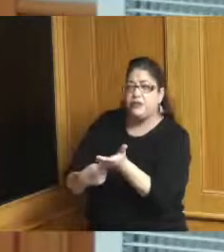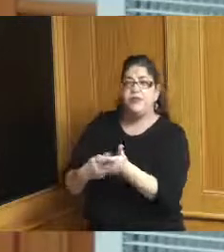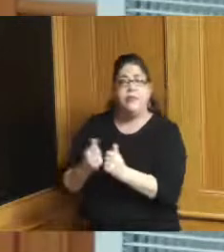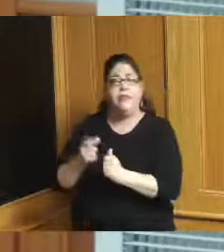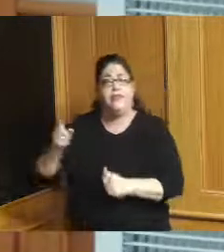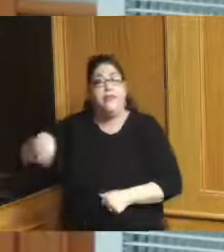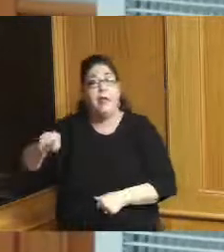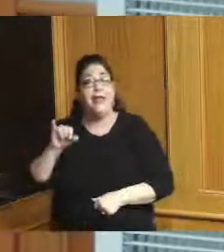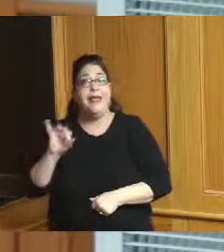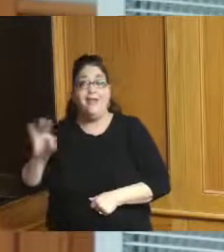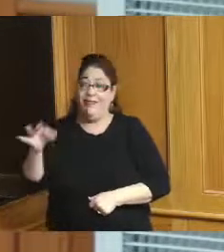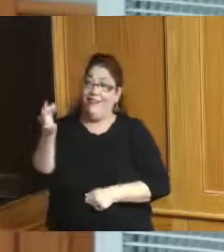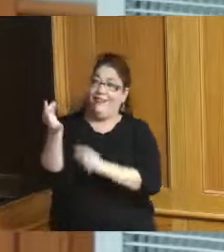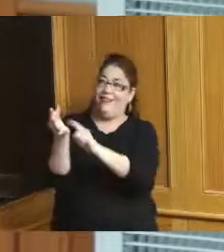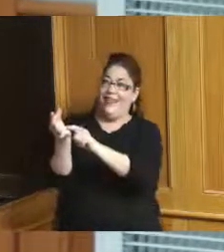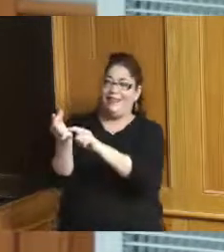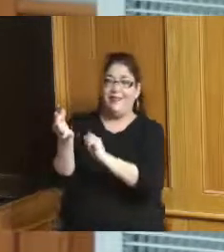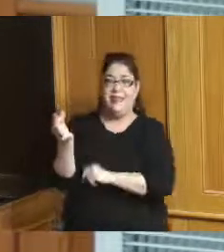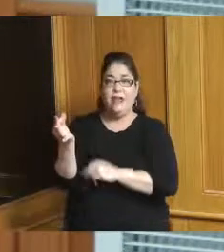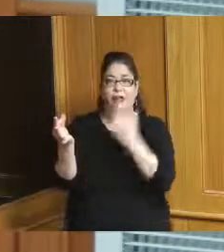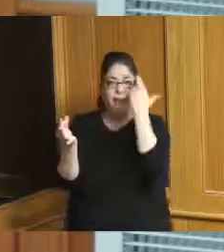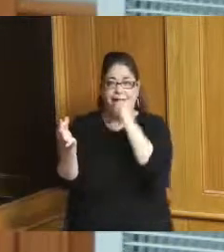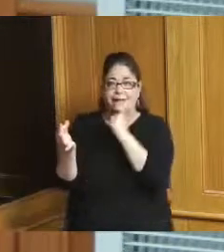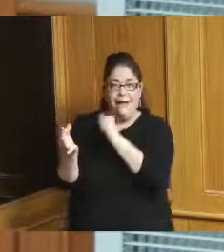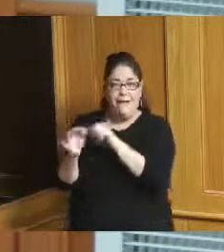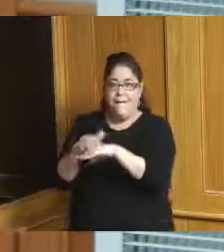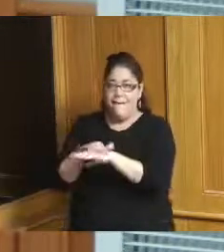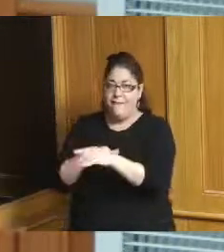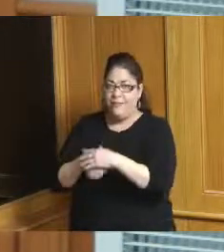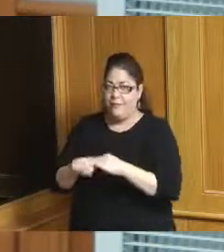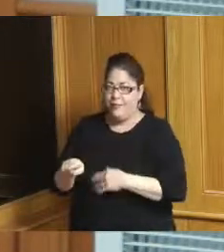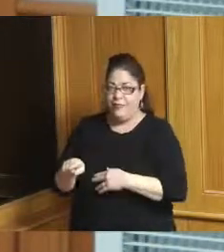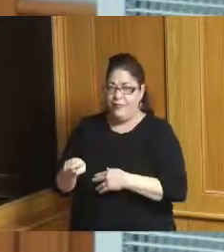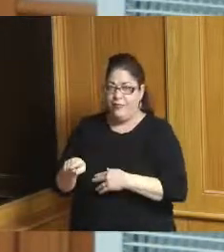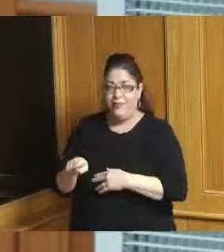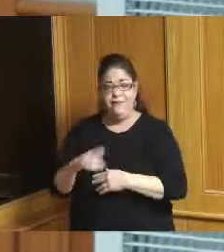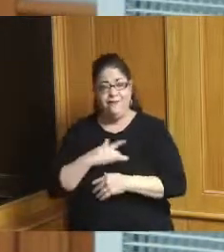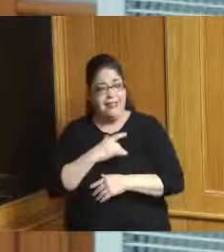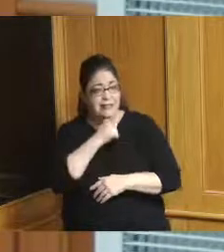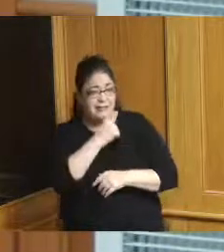about something you're uncomfortable with with people that you feel safe with you're probably